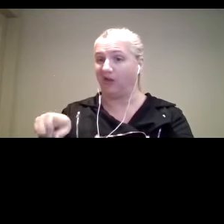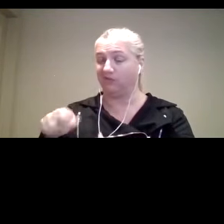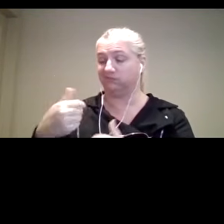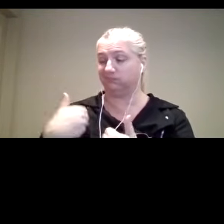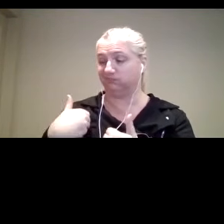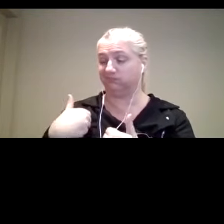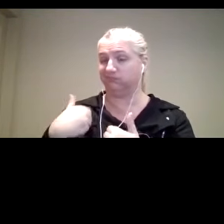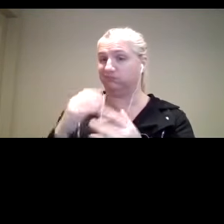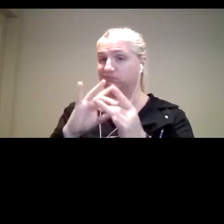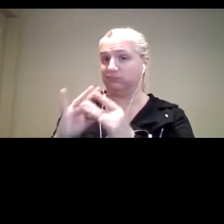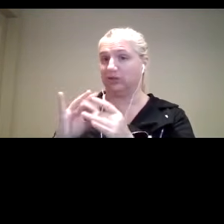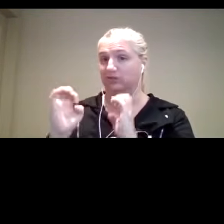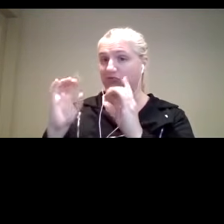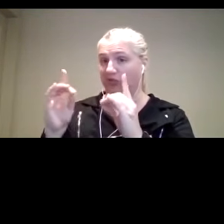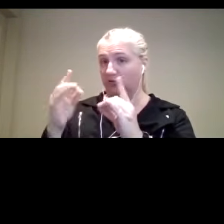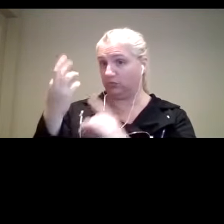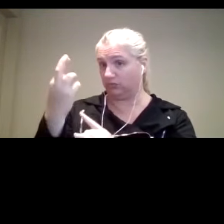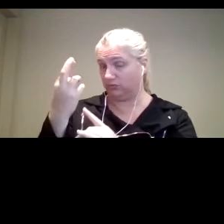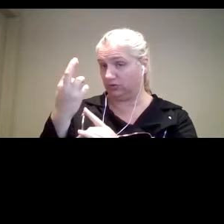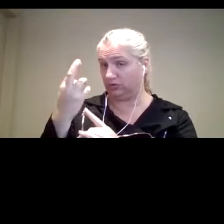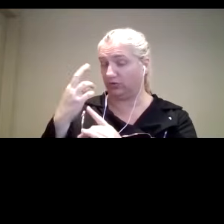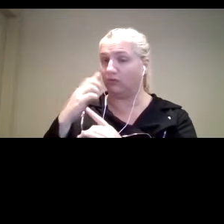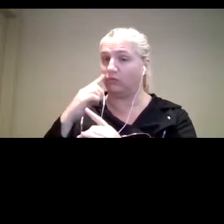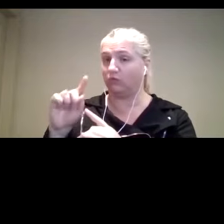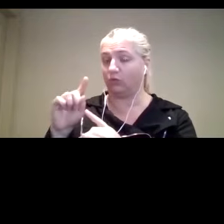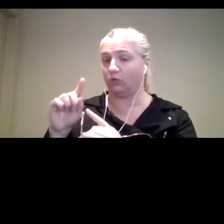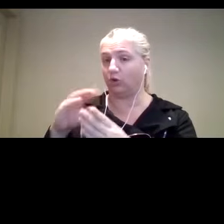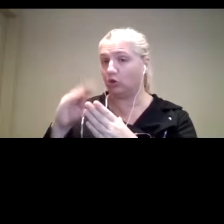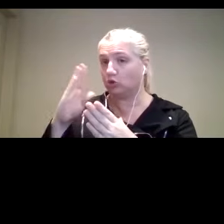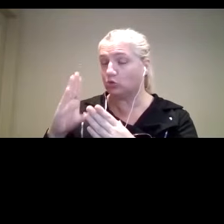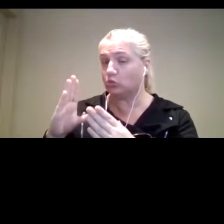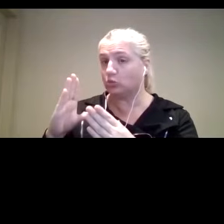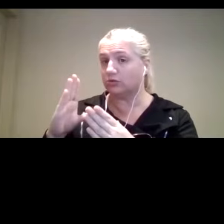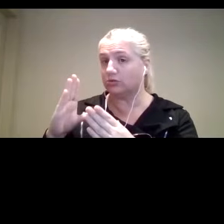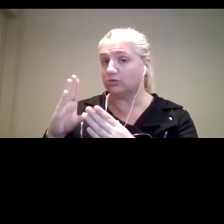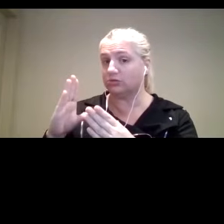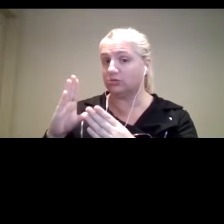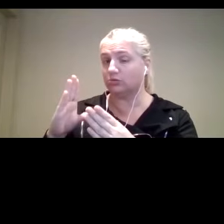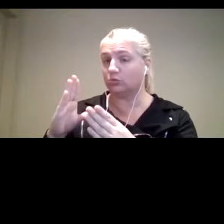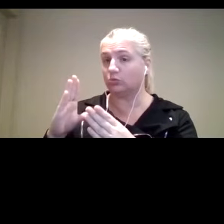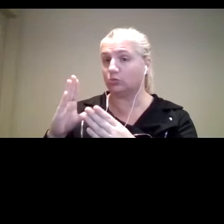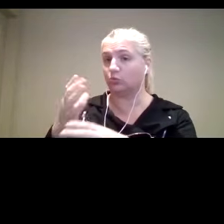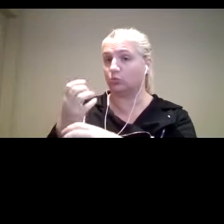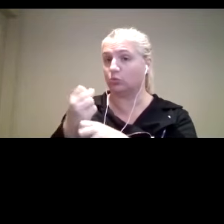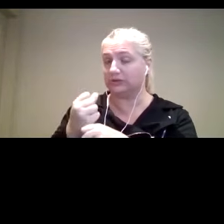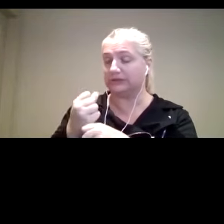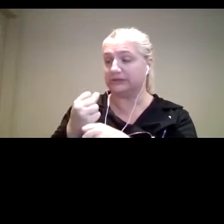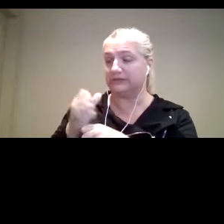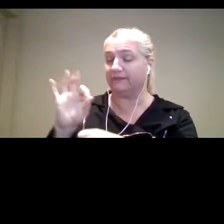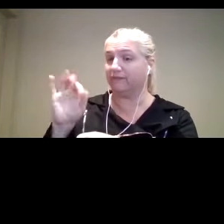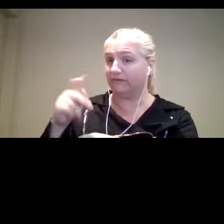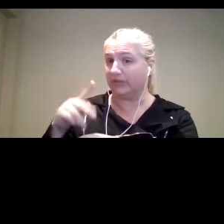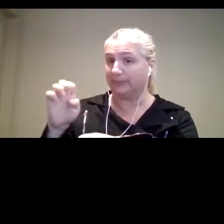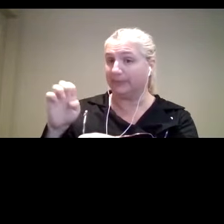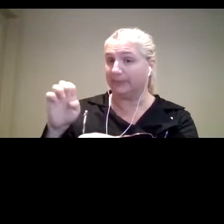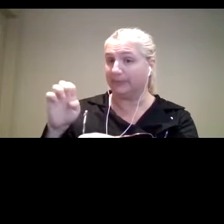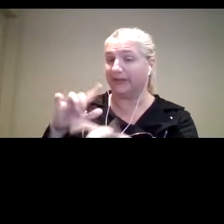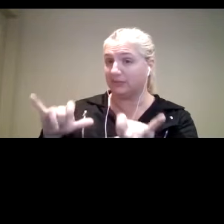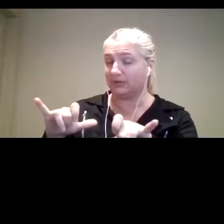to allow the student receive pay and still require the family to be financially responsible. As my experience that is often,